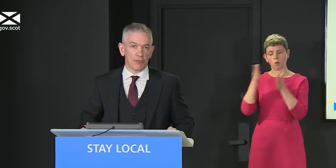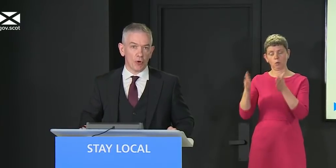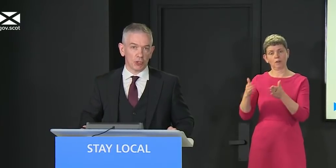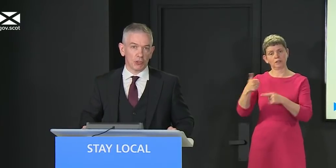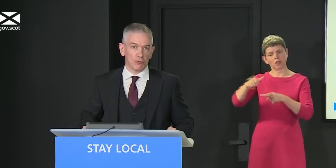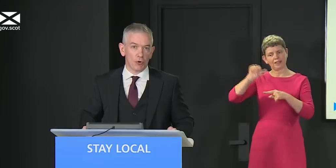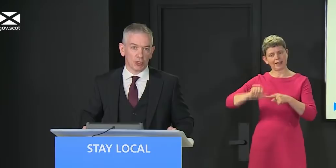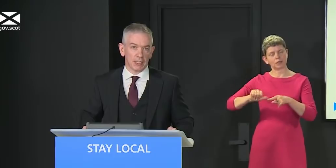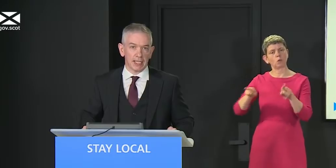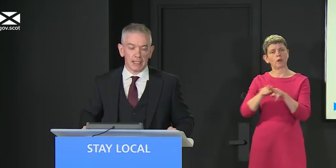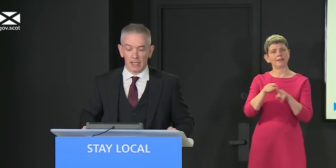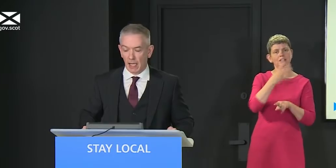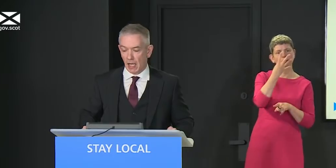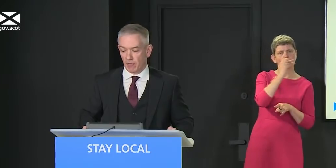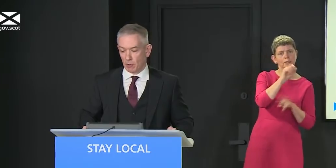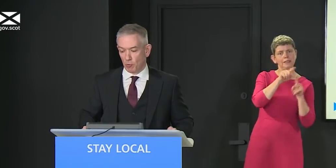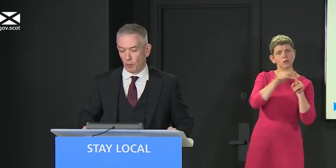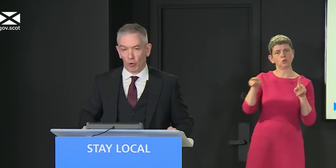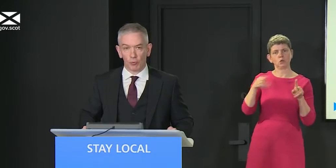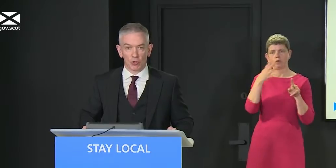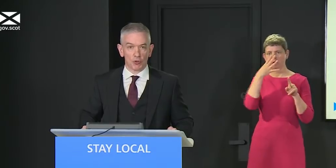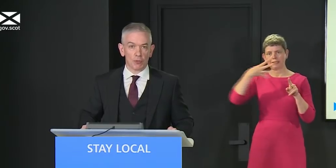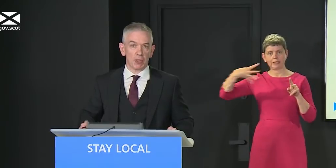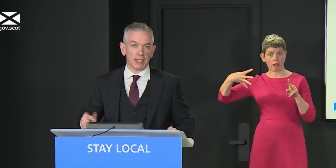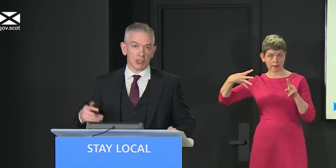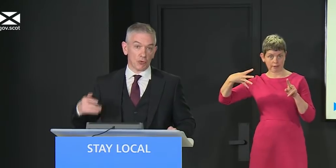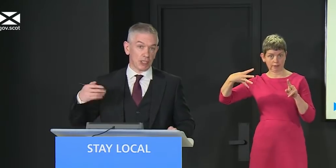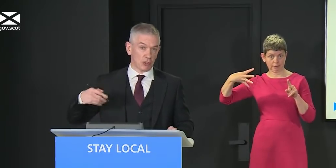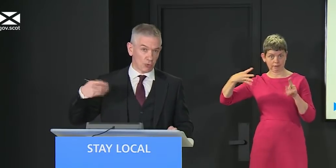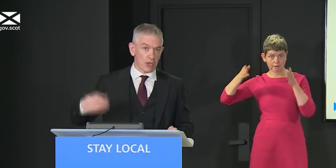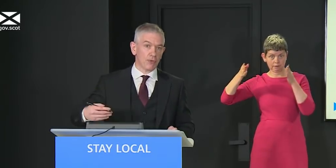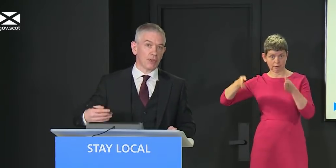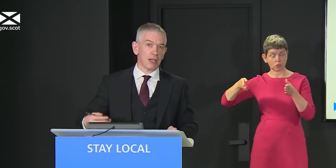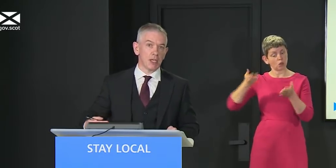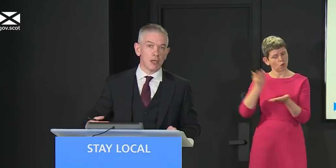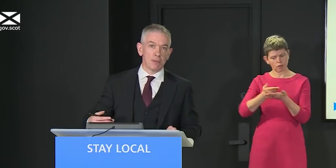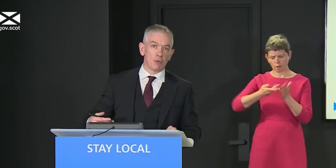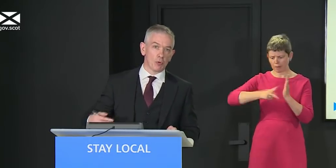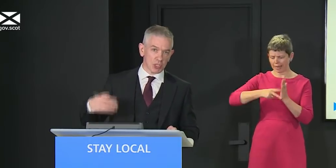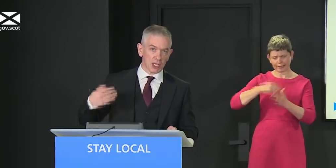40 to 49 from this moment onward so the planning is already underway for that people will start